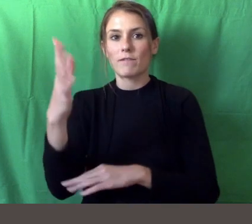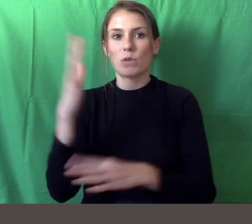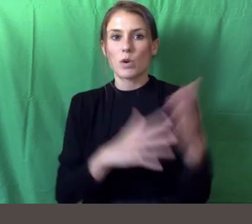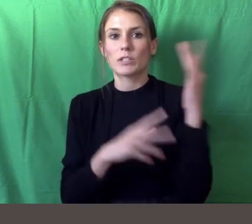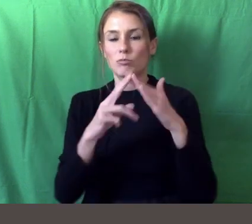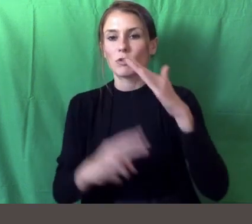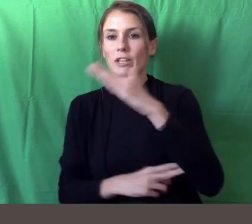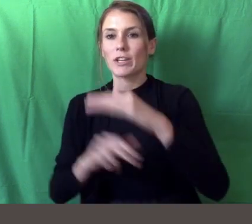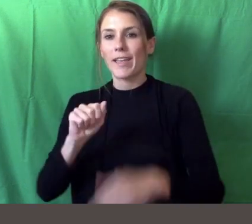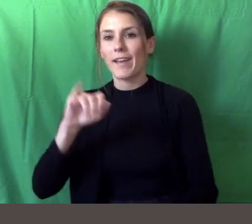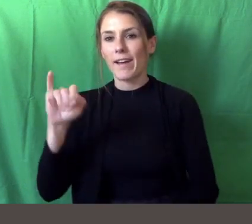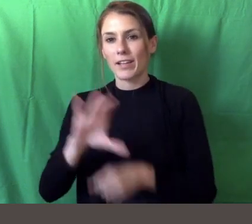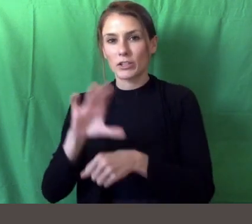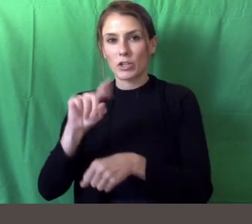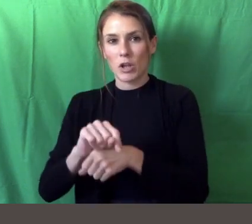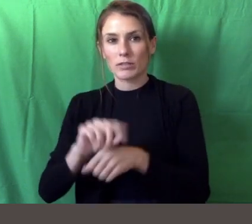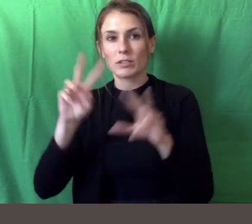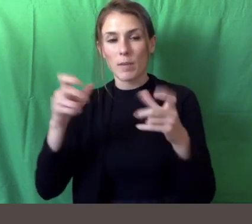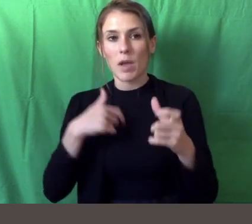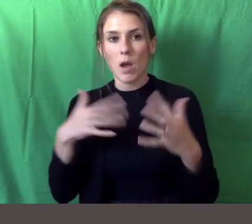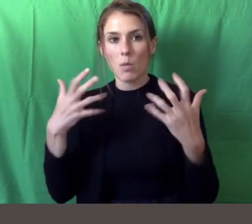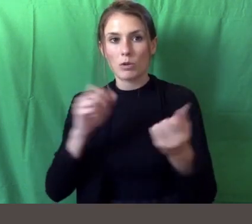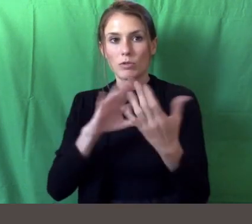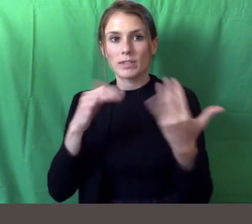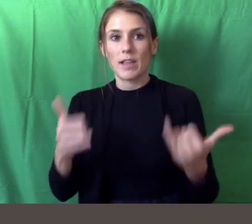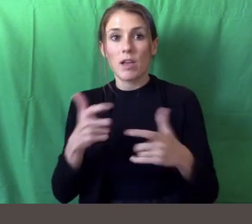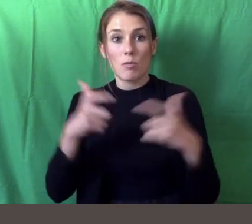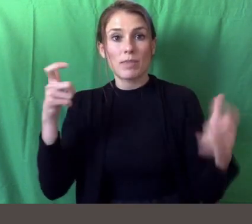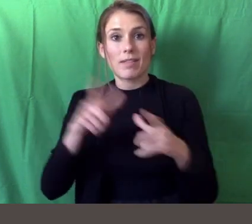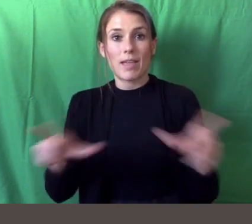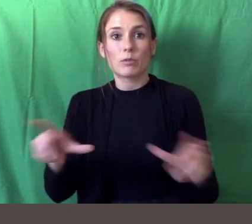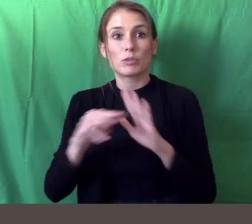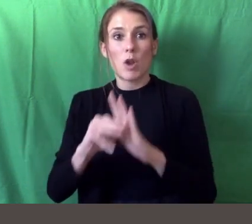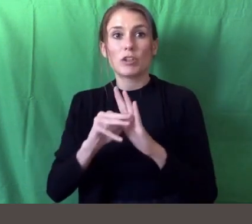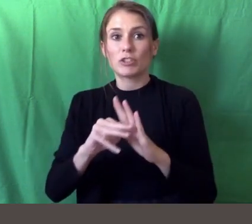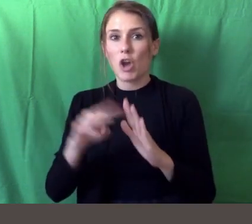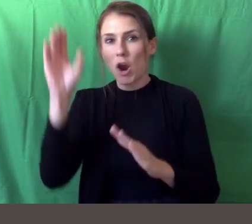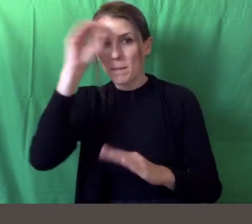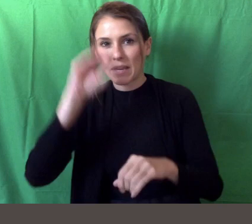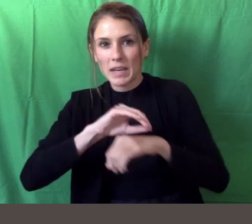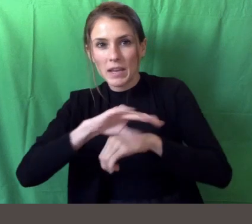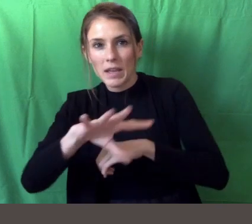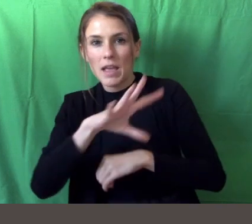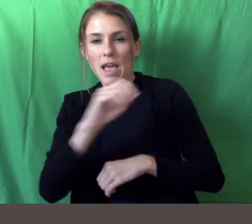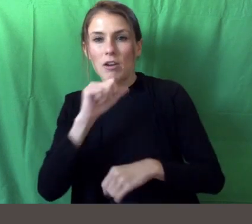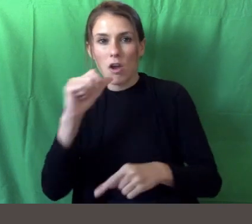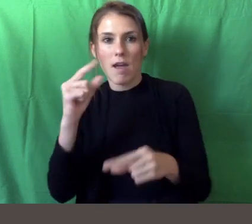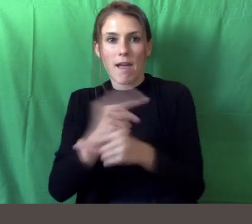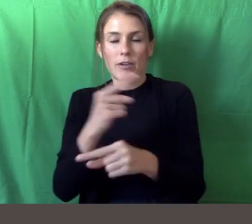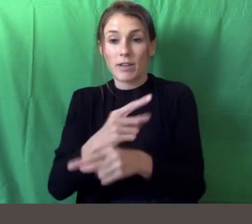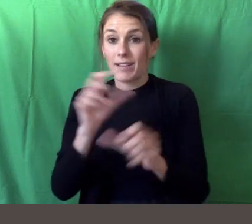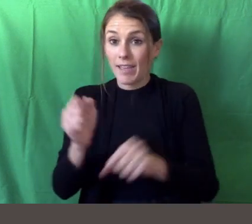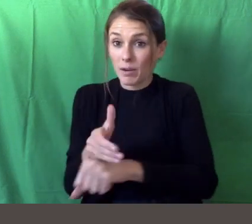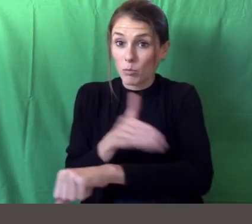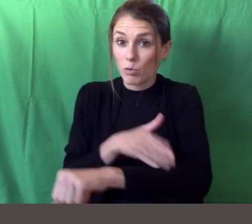The topic I'd like to address today is, large language models are biased and inaccurate. Can they be improved?